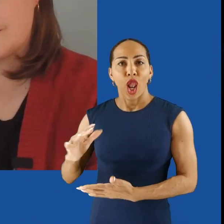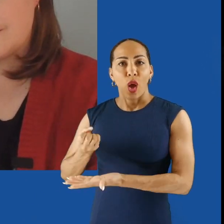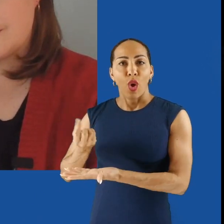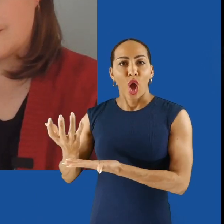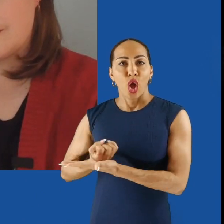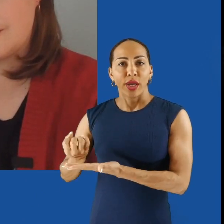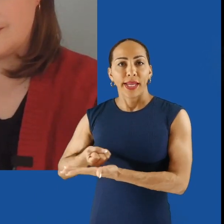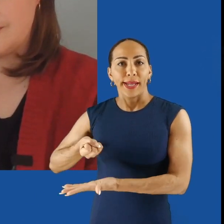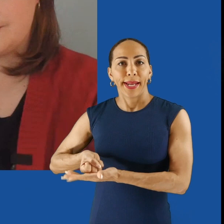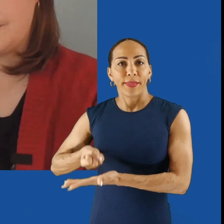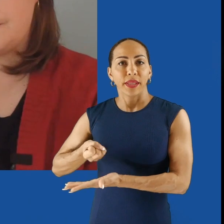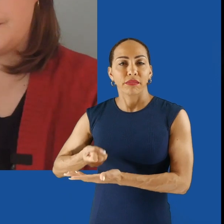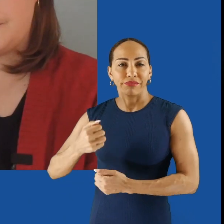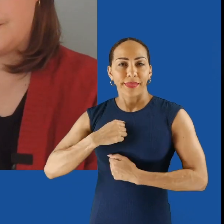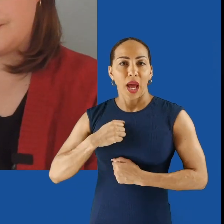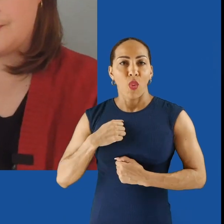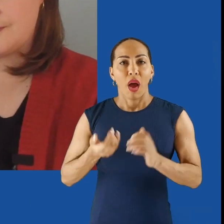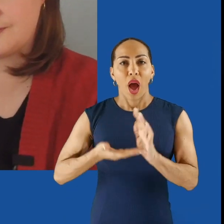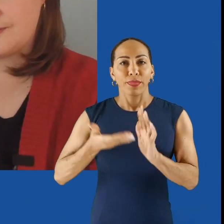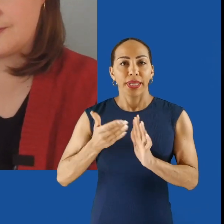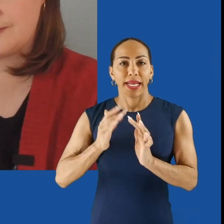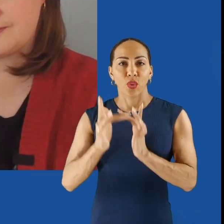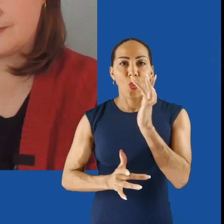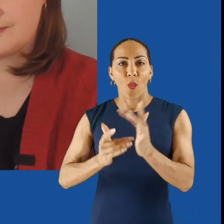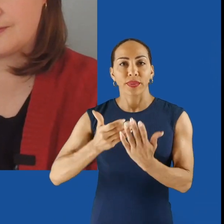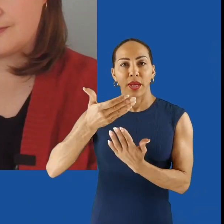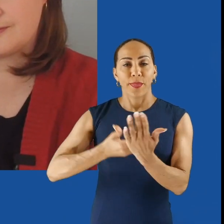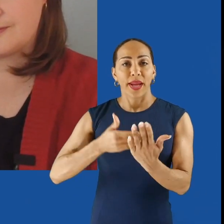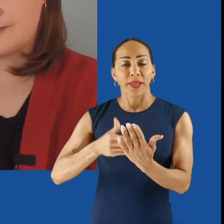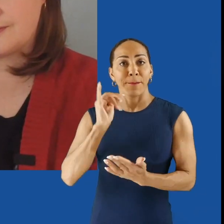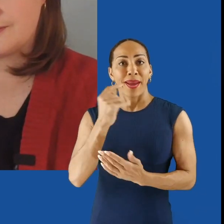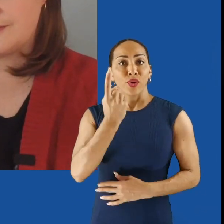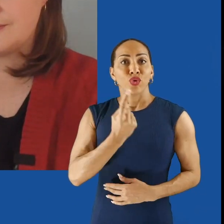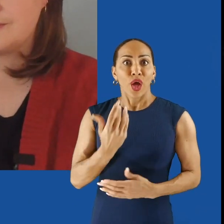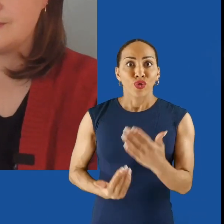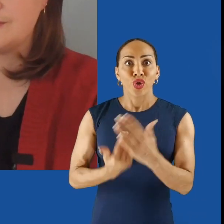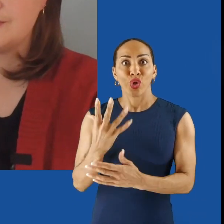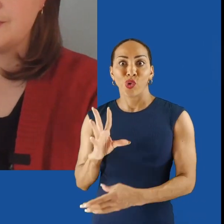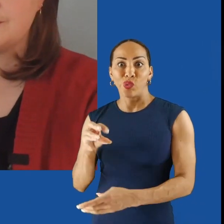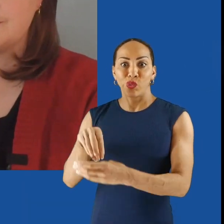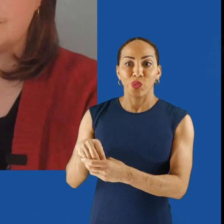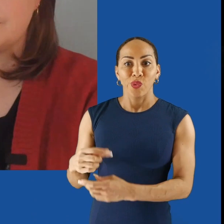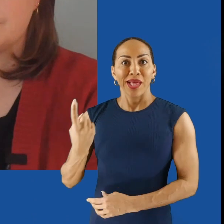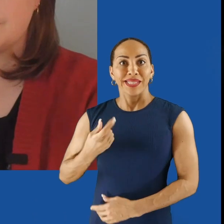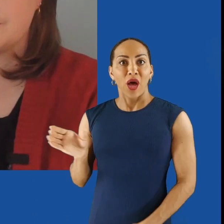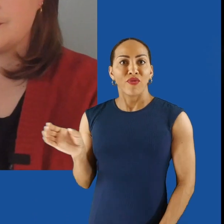lower earnings limit on our updates page. If you're new to self-employment or coming back to work as a